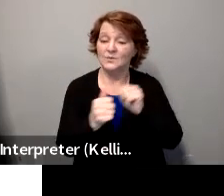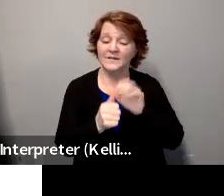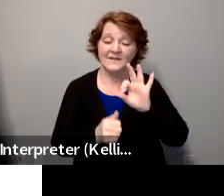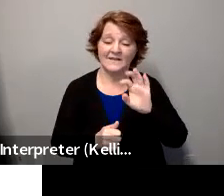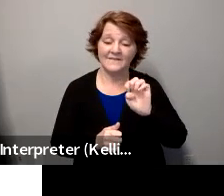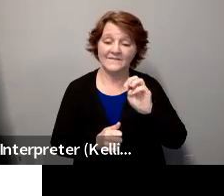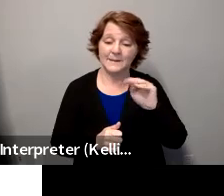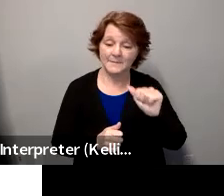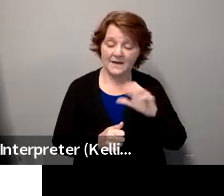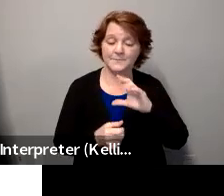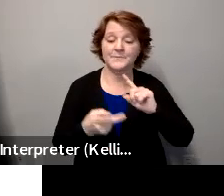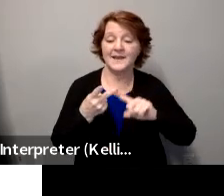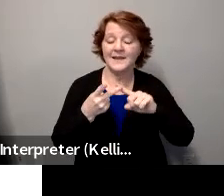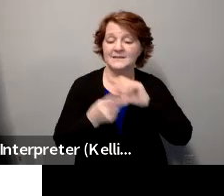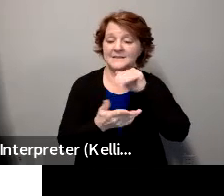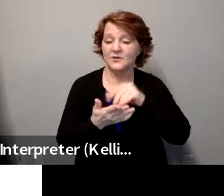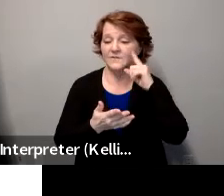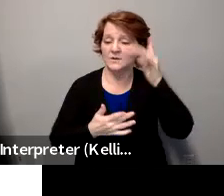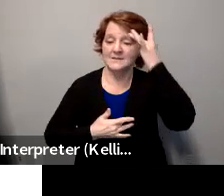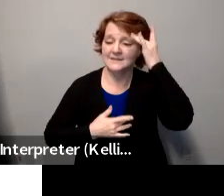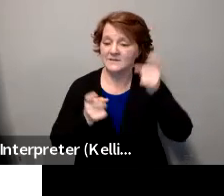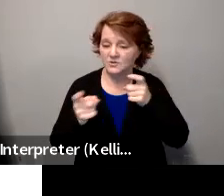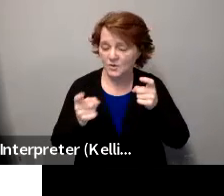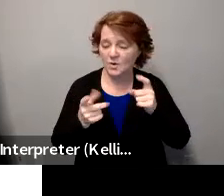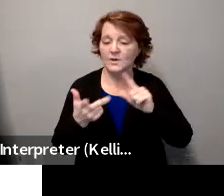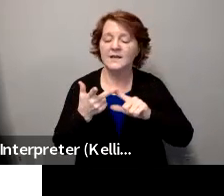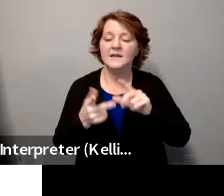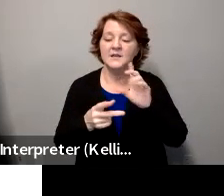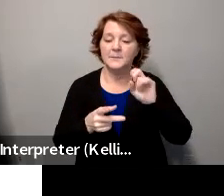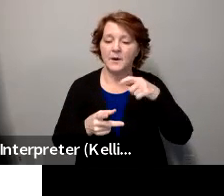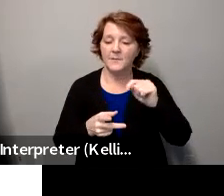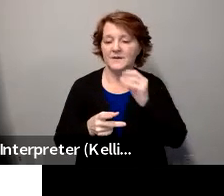back as 1970s and the '80s, she documented the profound lack of equal